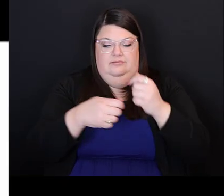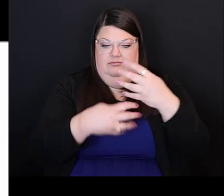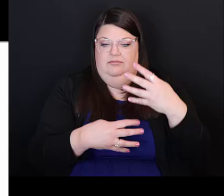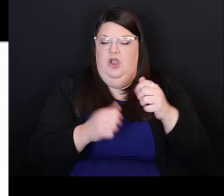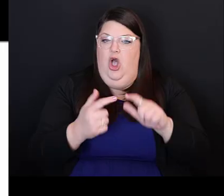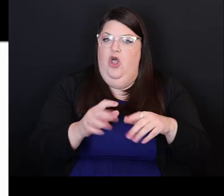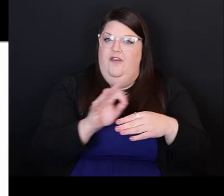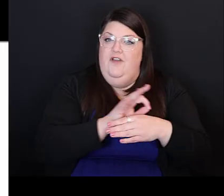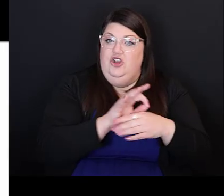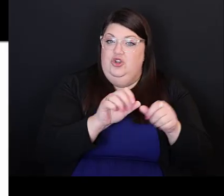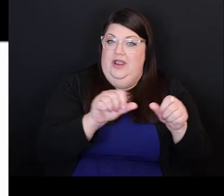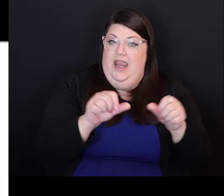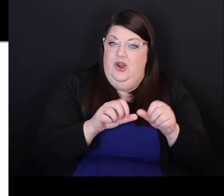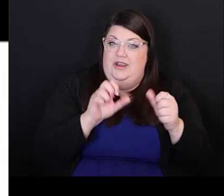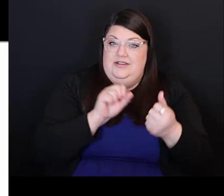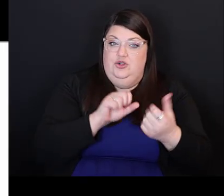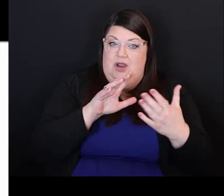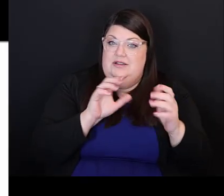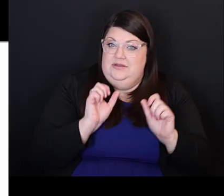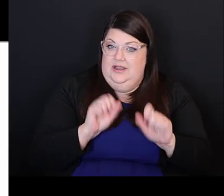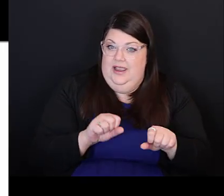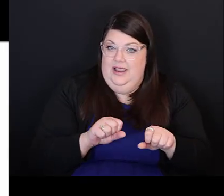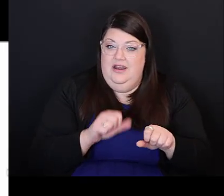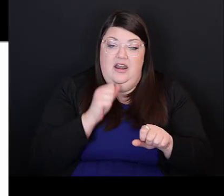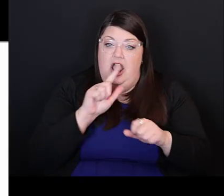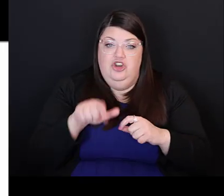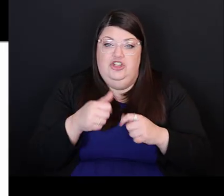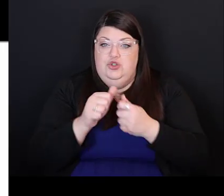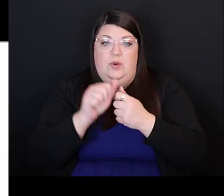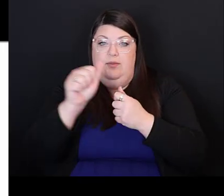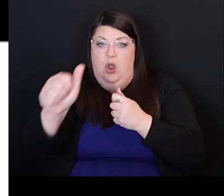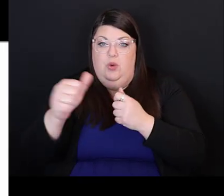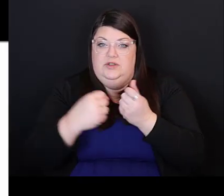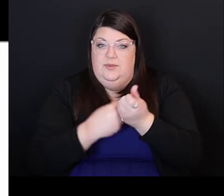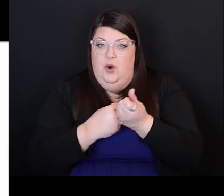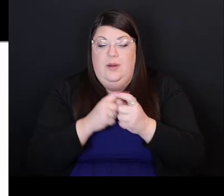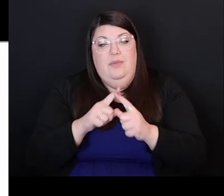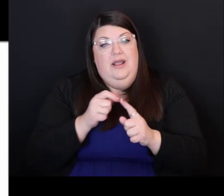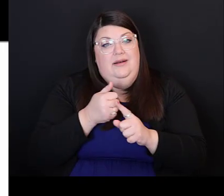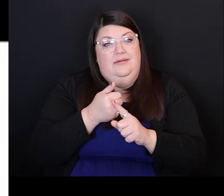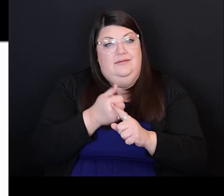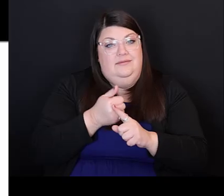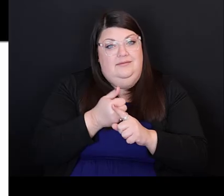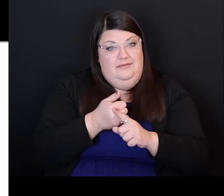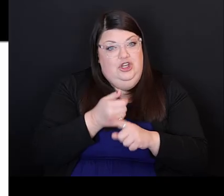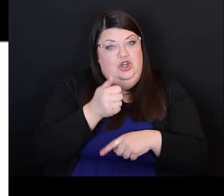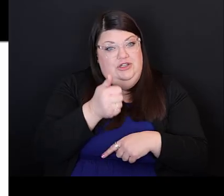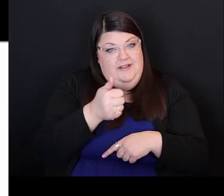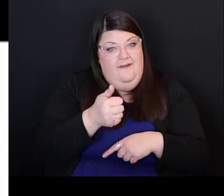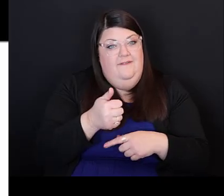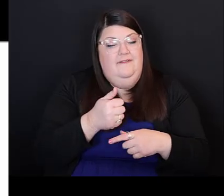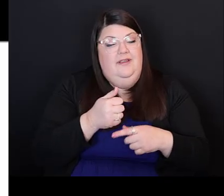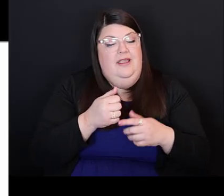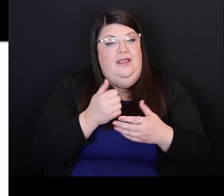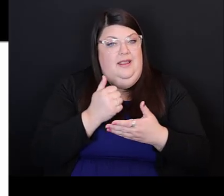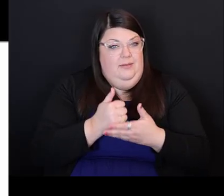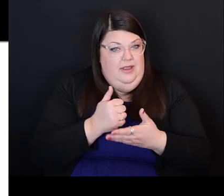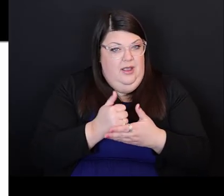Like all the functional areas, it can address not just remote support, but can help you to better manage your thermostat.